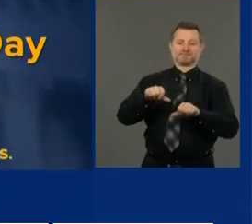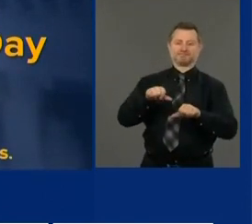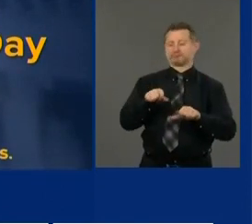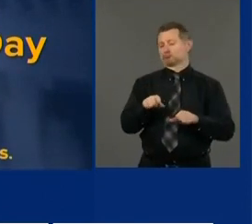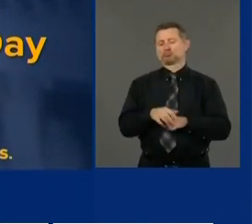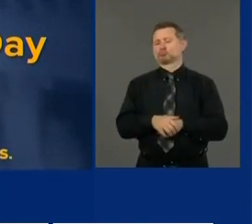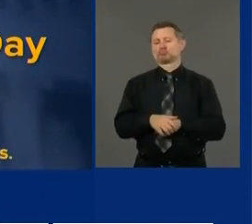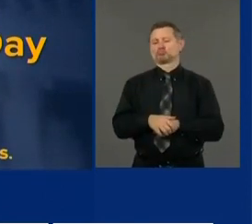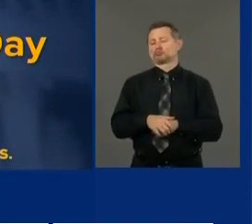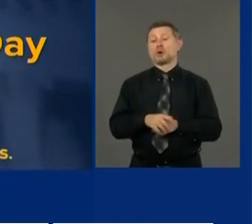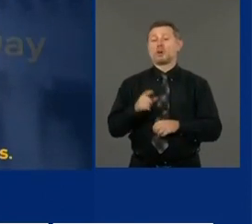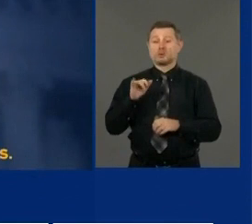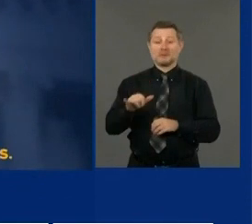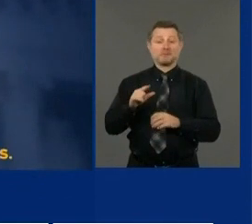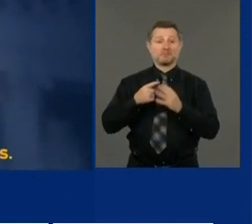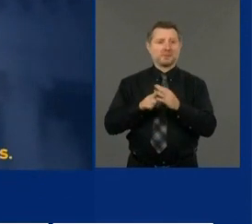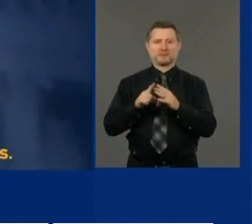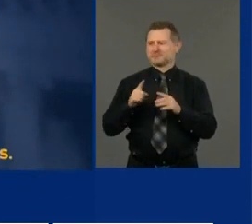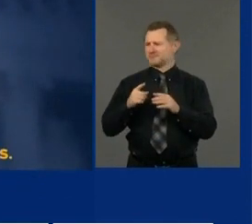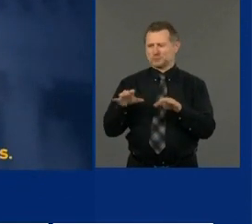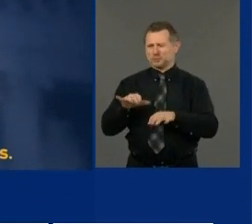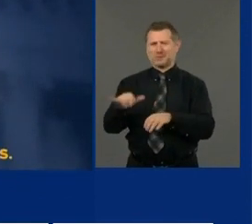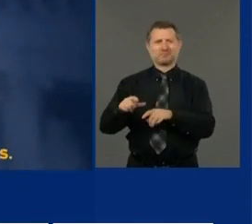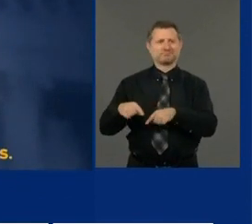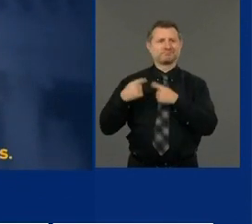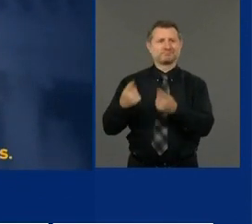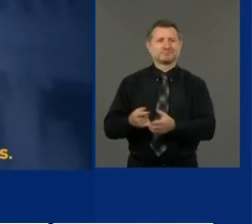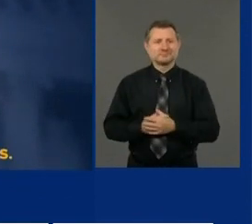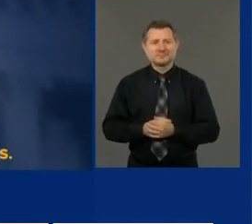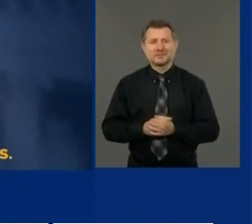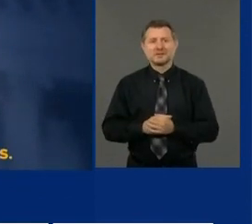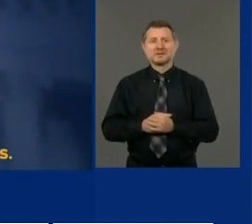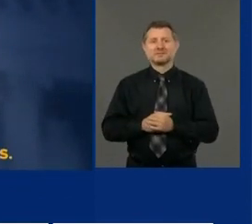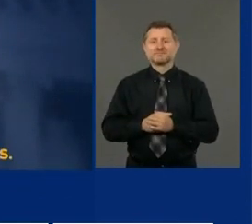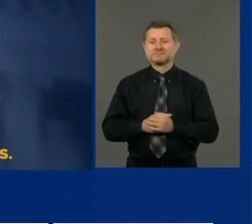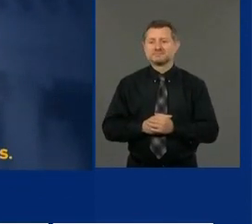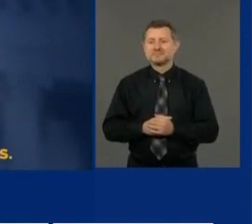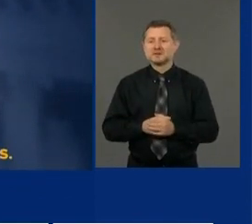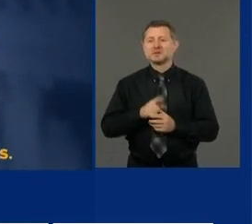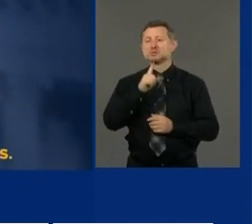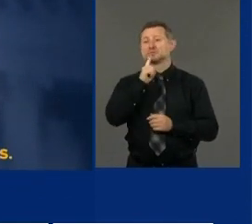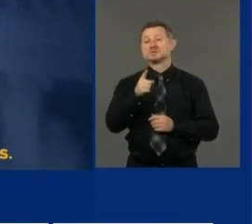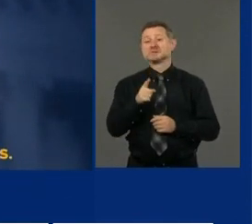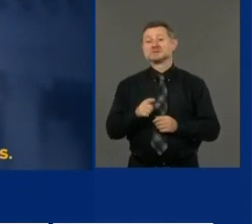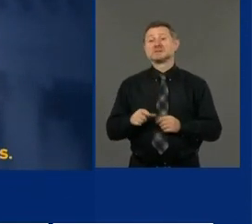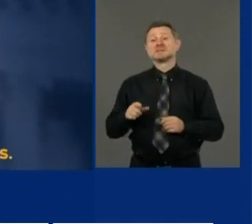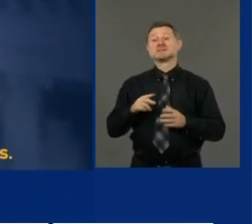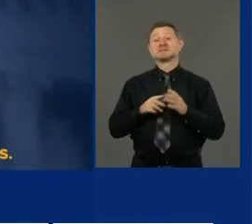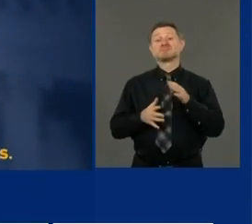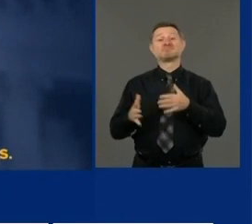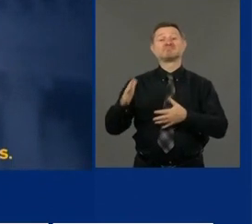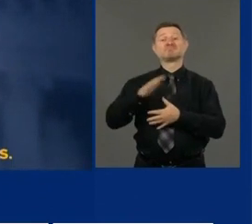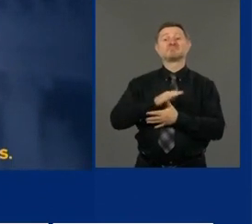THE DENIAL OF THE REALITY WAS TO DENY SCIENCE AND HE STUMBLED